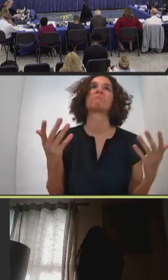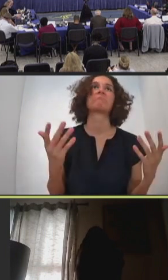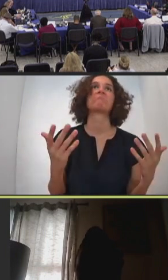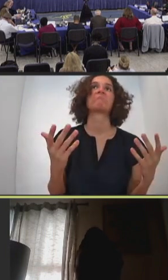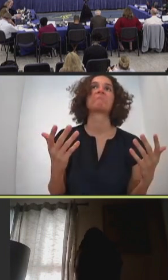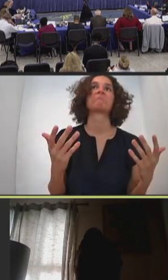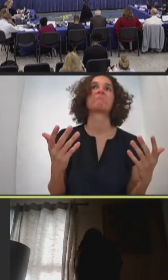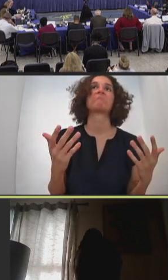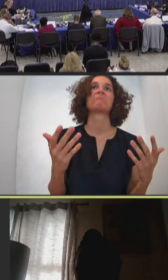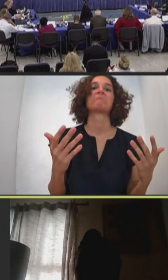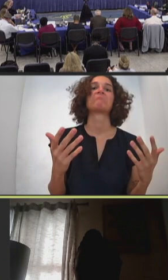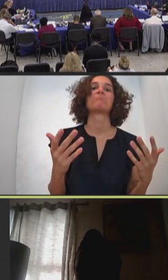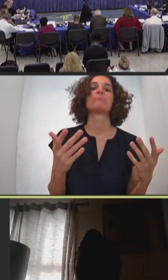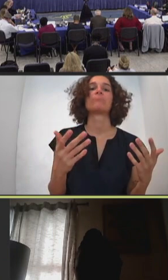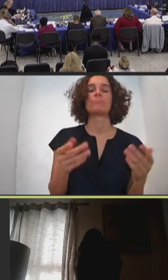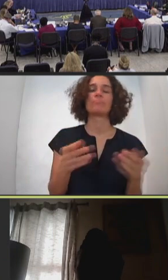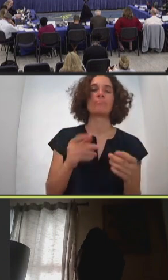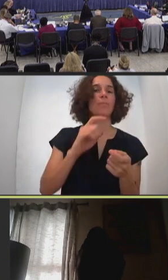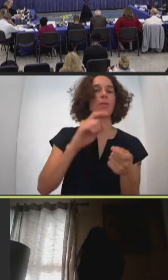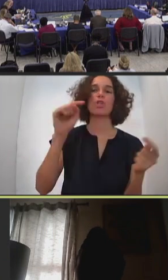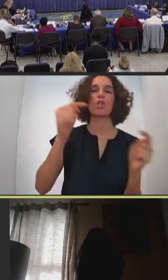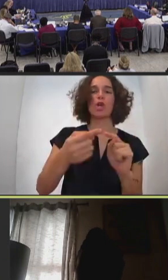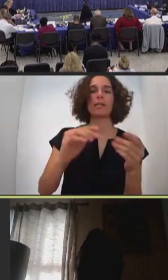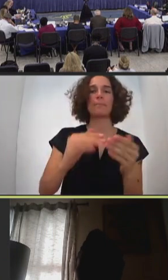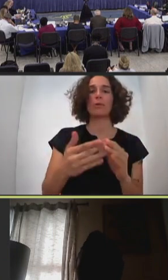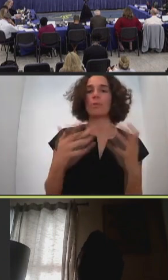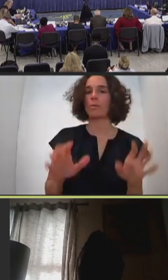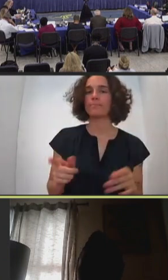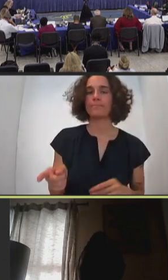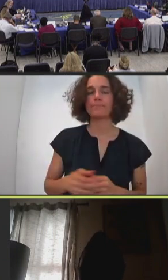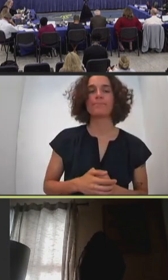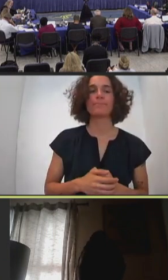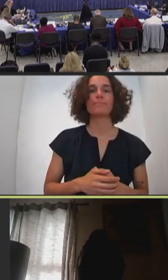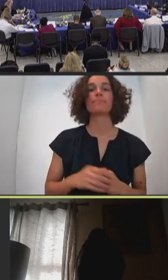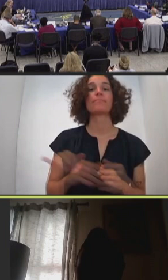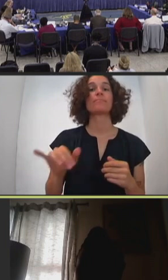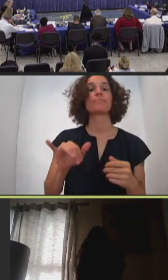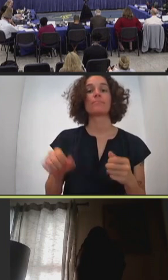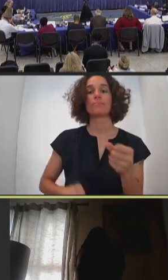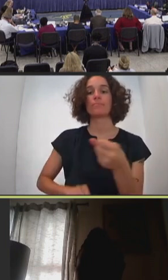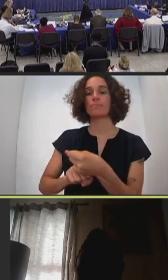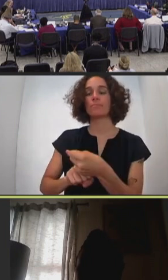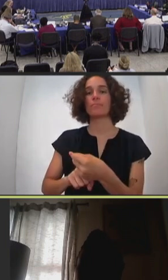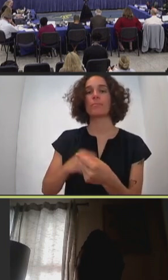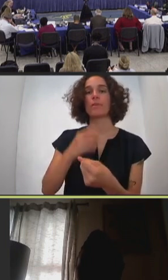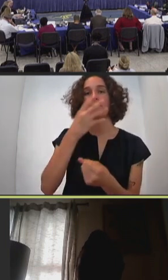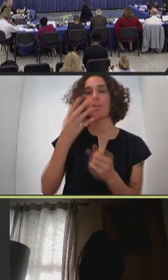the communities. We also support migrants with information on low cost and affordable as well